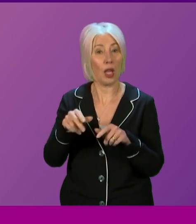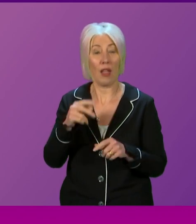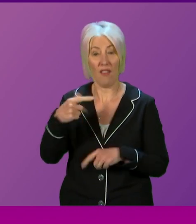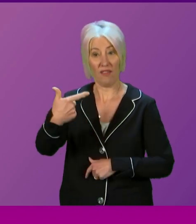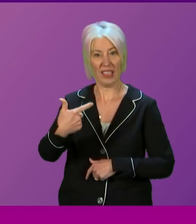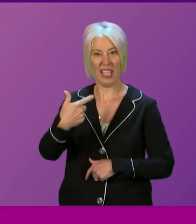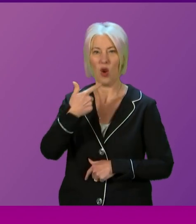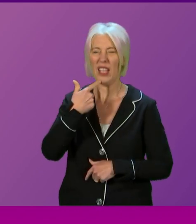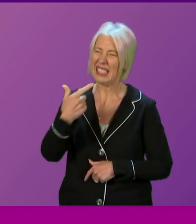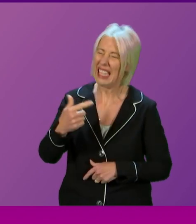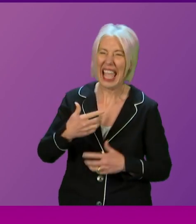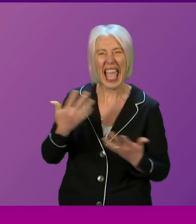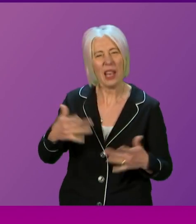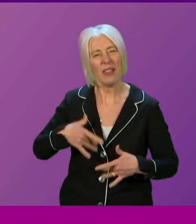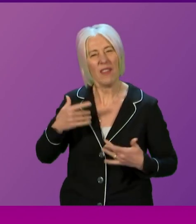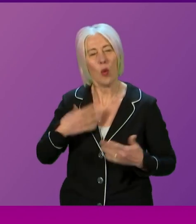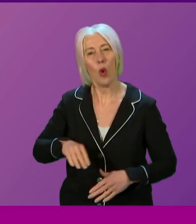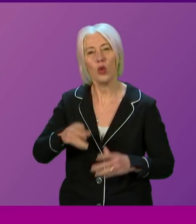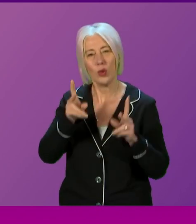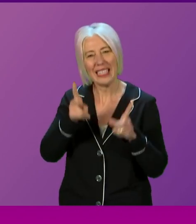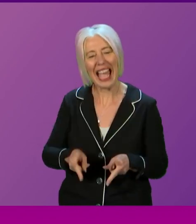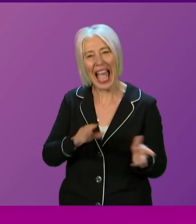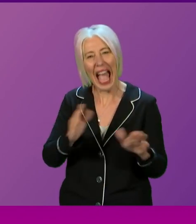felt like they wanted to die because they were so different.